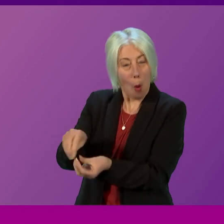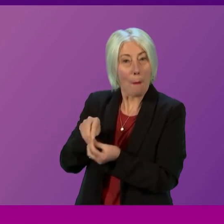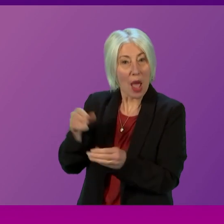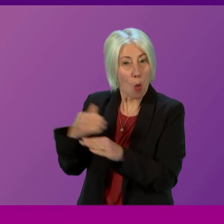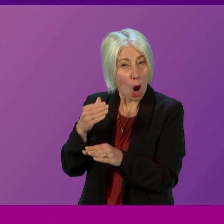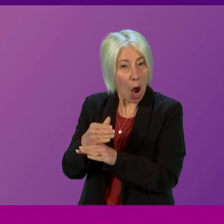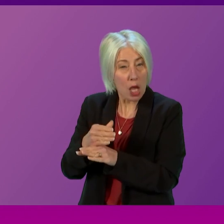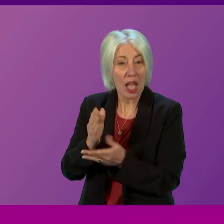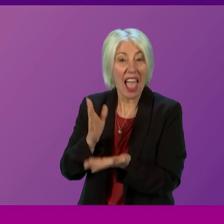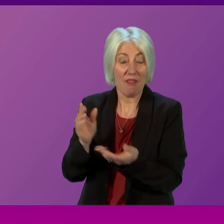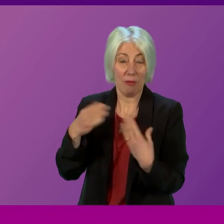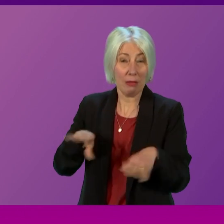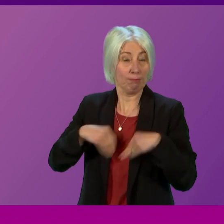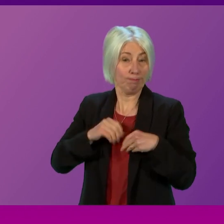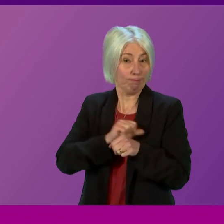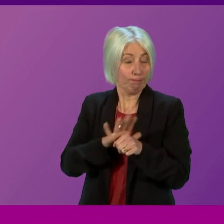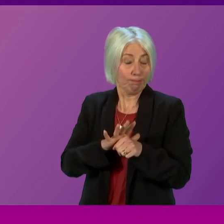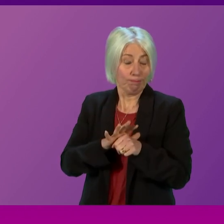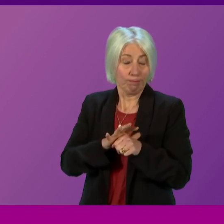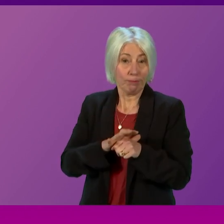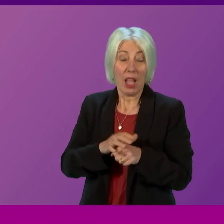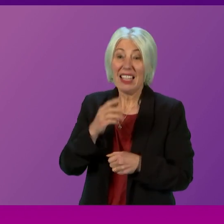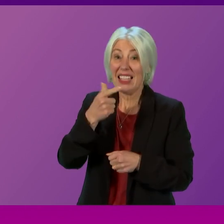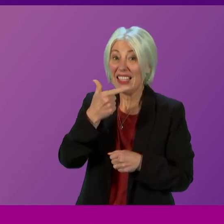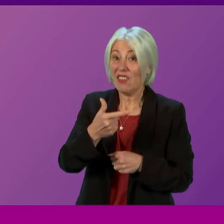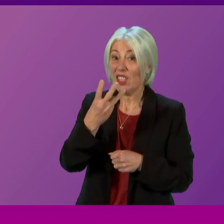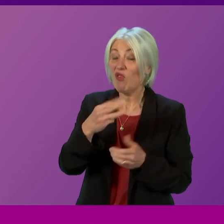Grants of £73 million have been made to low-income workers and their families to